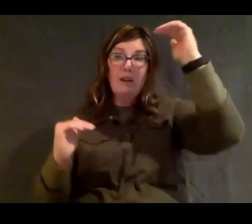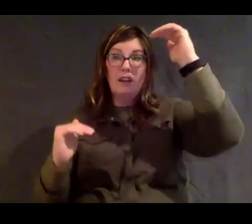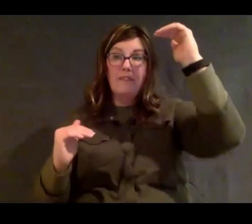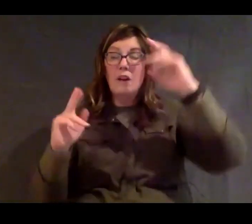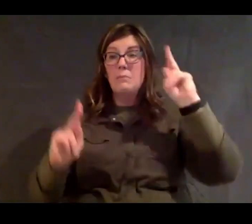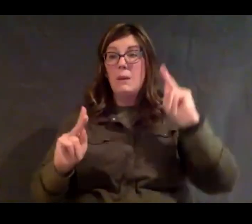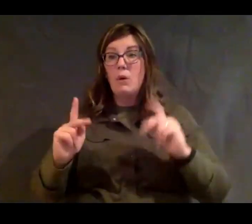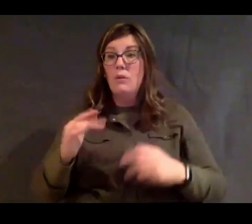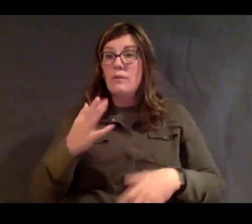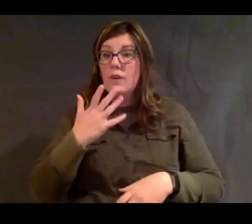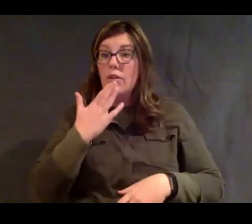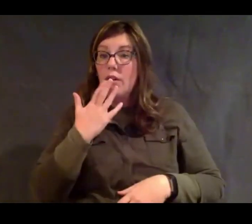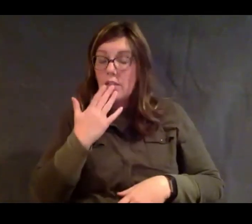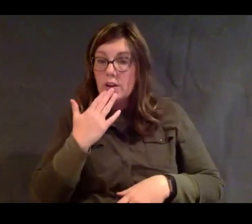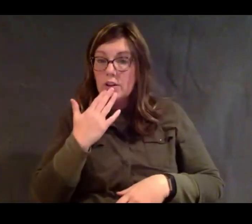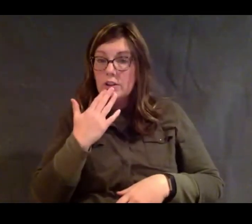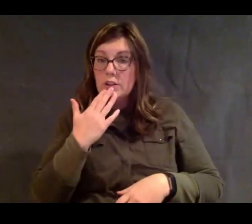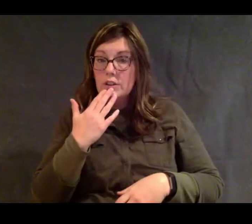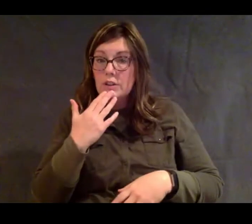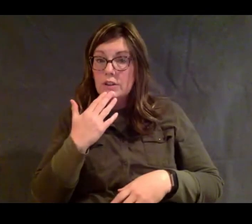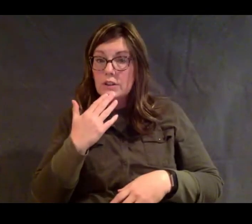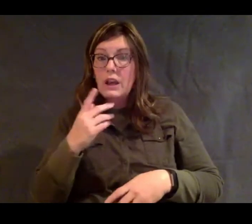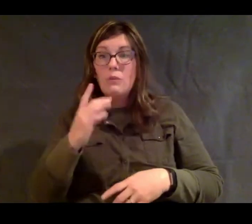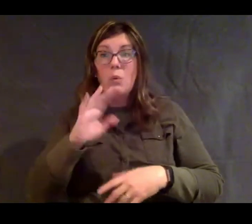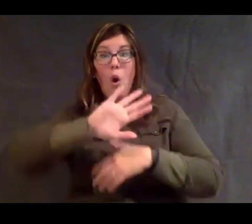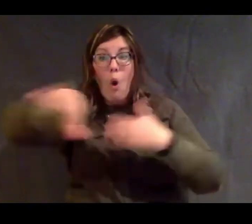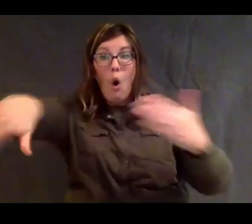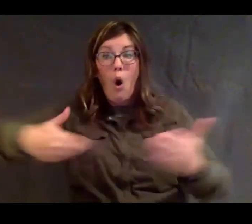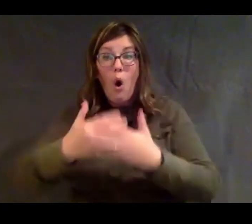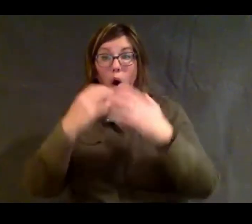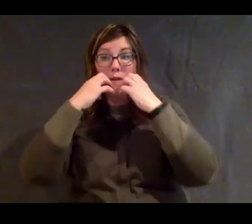and says we are all valued and we're going to make sure that we have an educational system